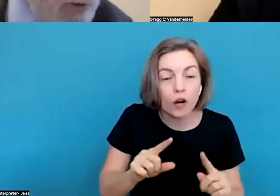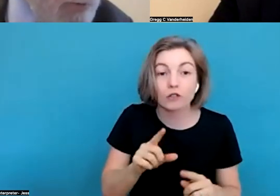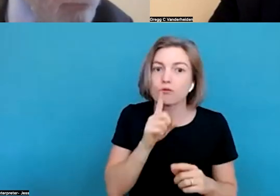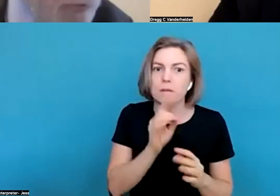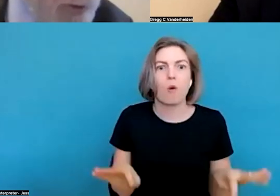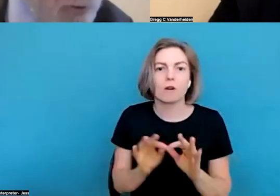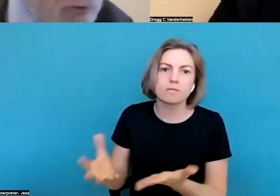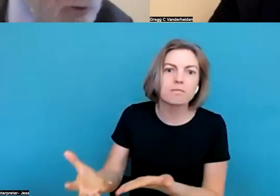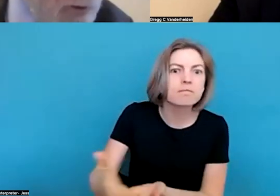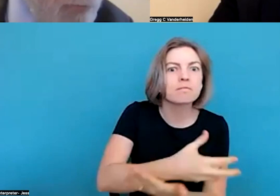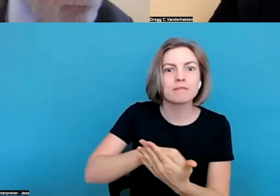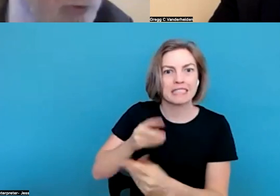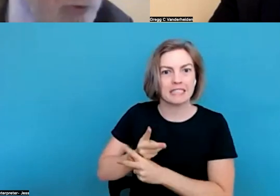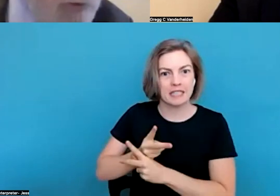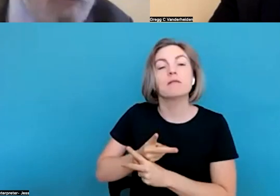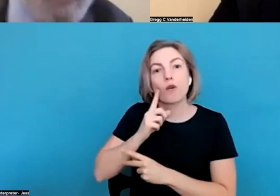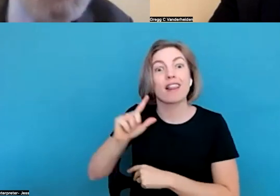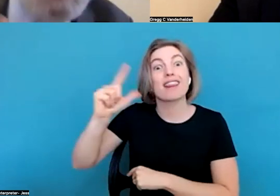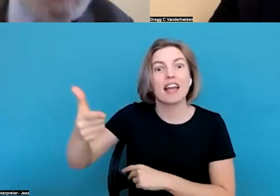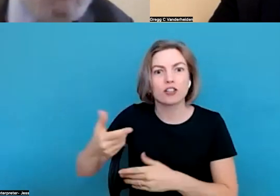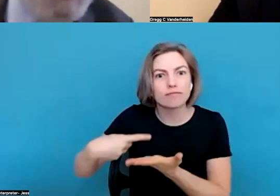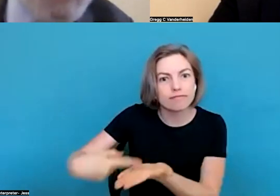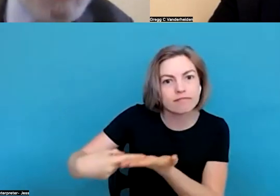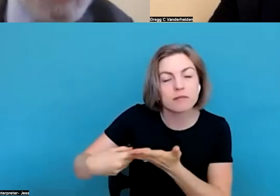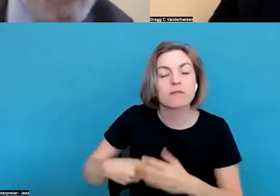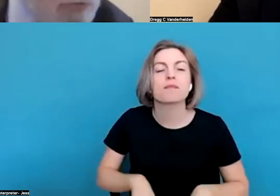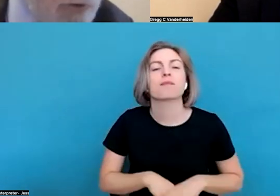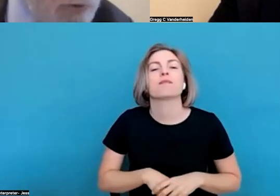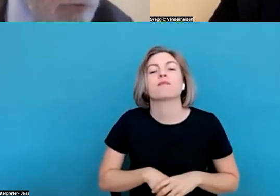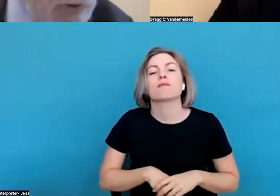Second, I think as we go along over the next 10-20 years,